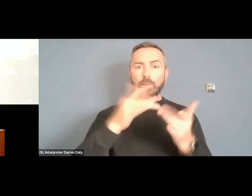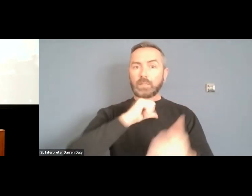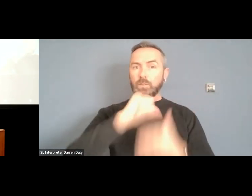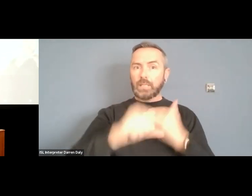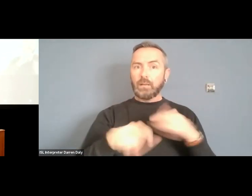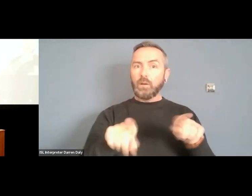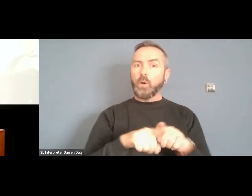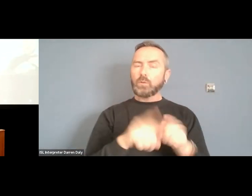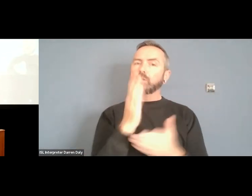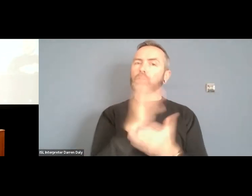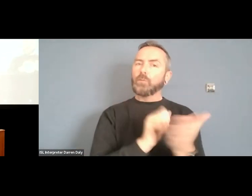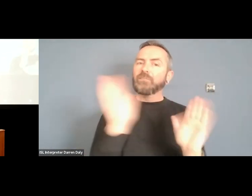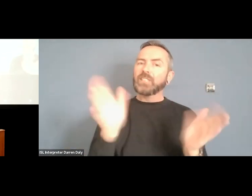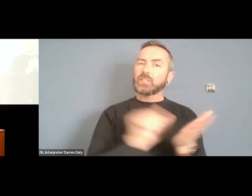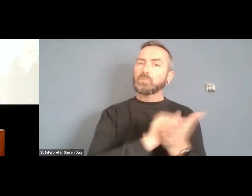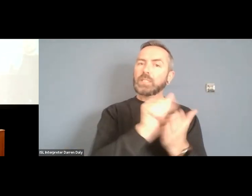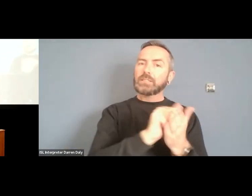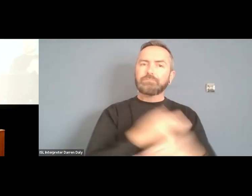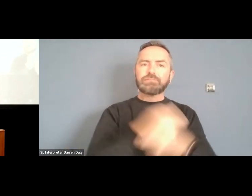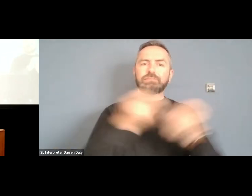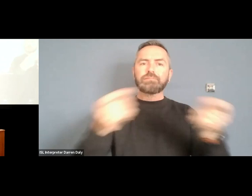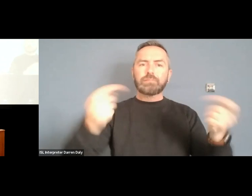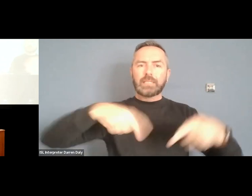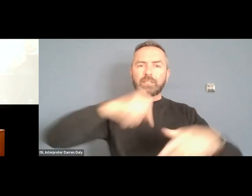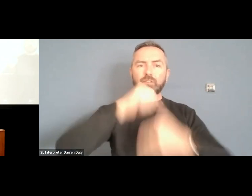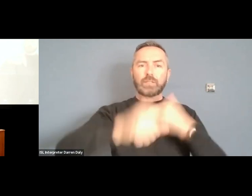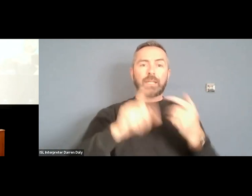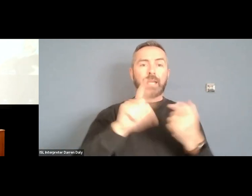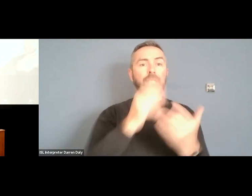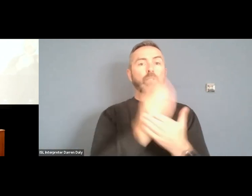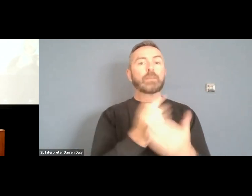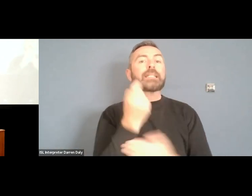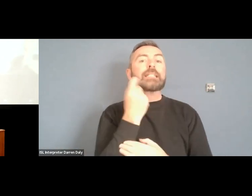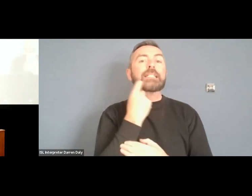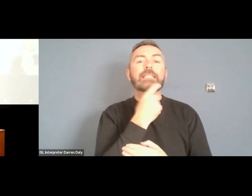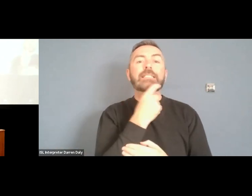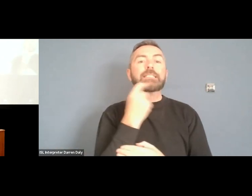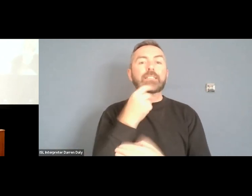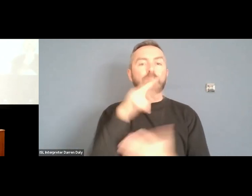copies here, as well as some, a small number of easy-to-read versions of the report.